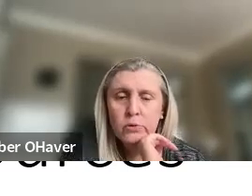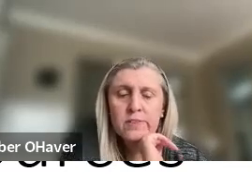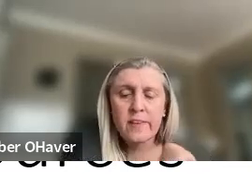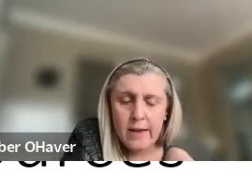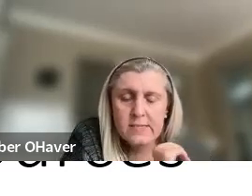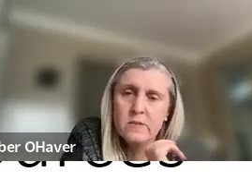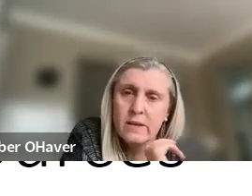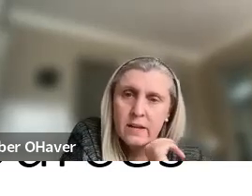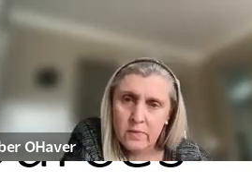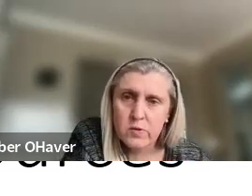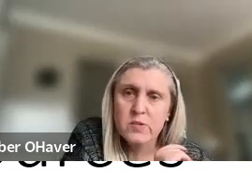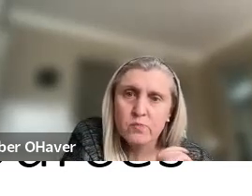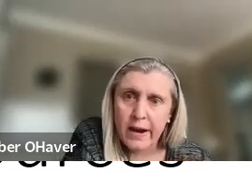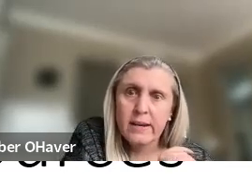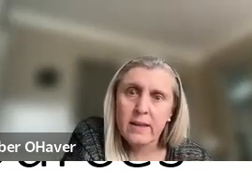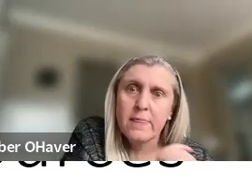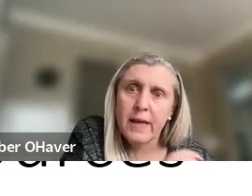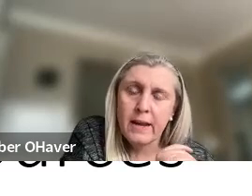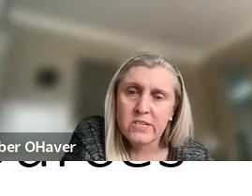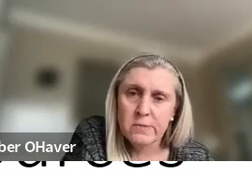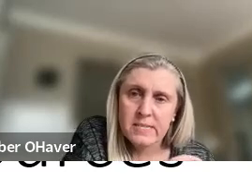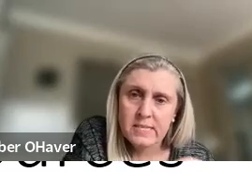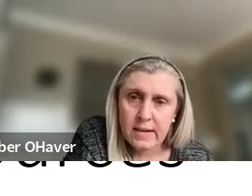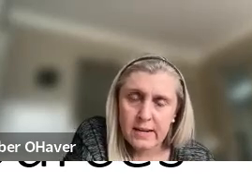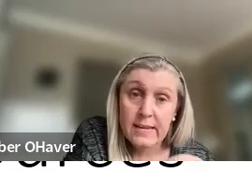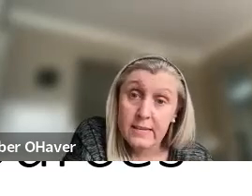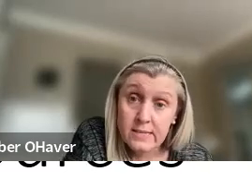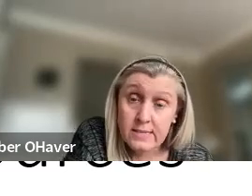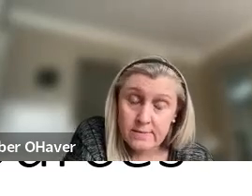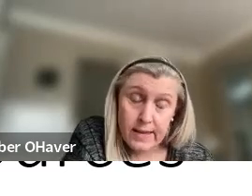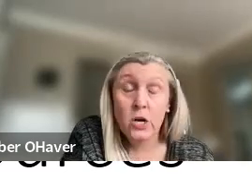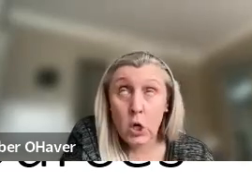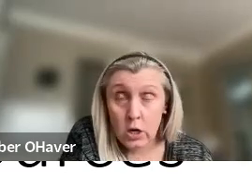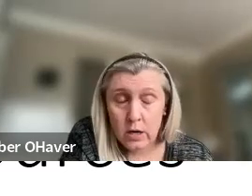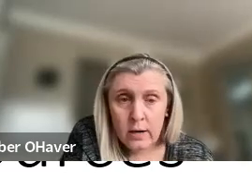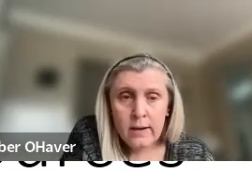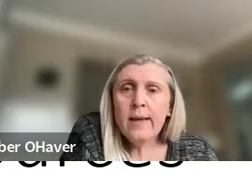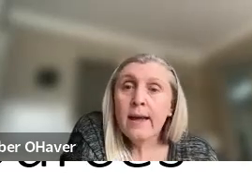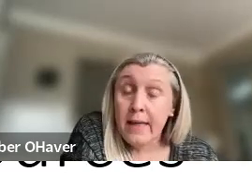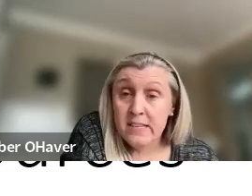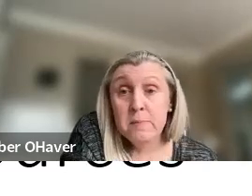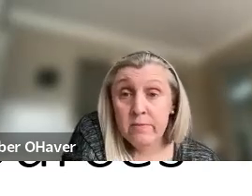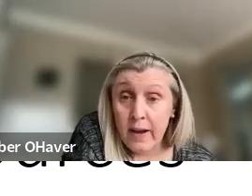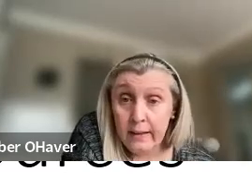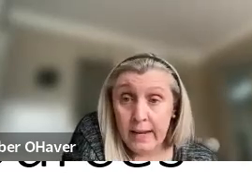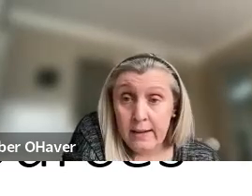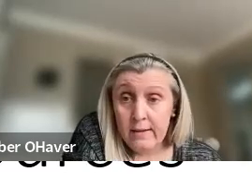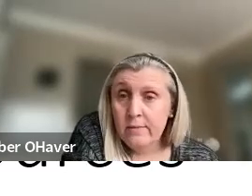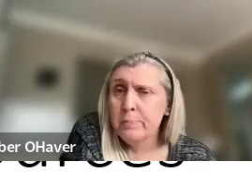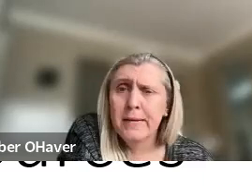An individuals right in that Hcba setting is and are and that is being violated repeatedly.